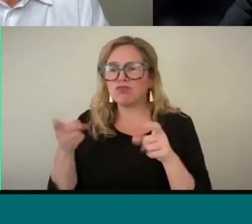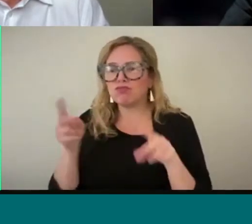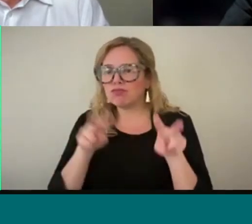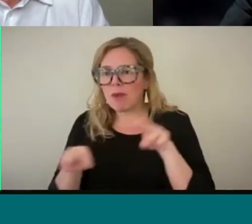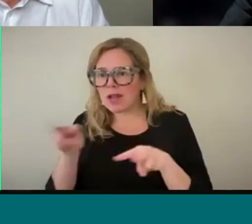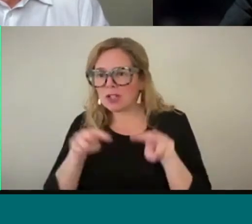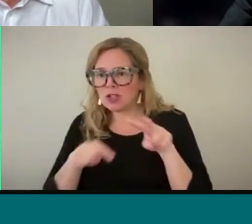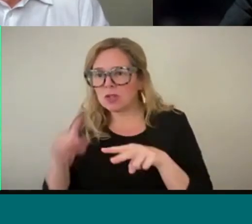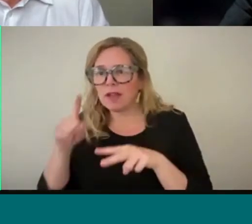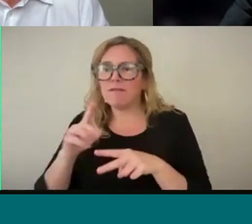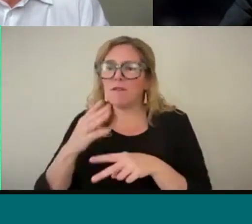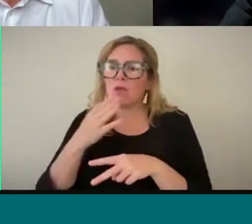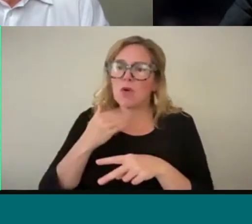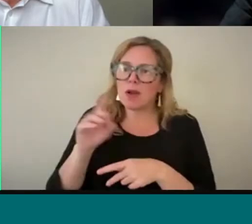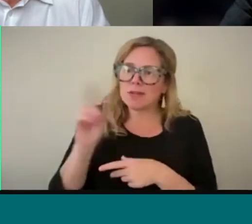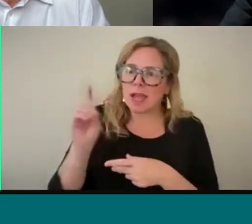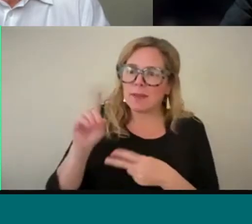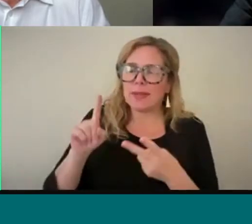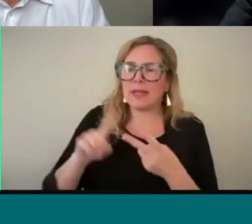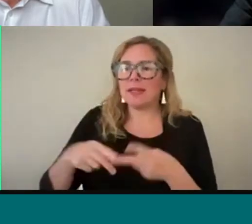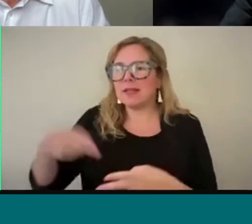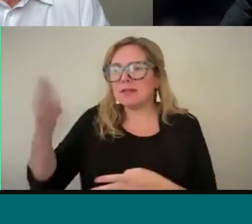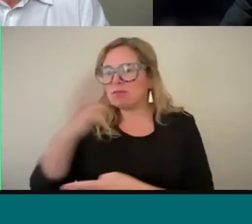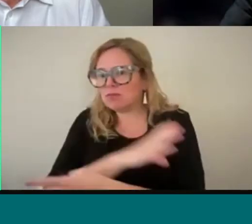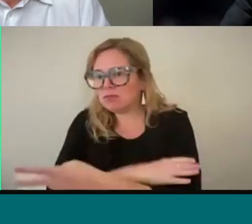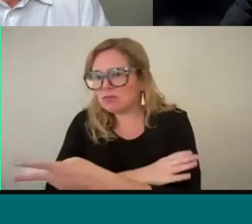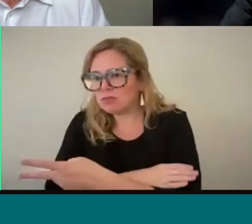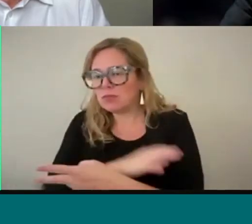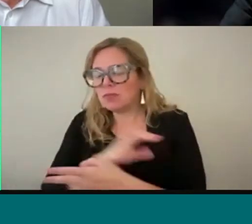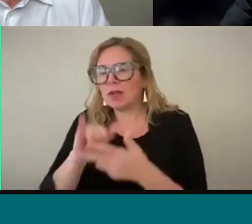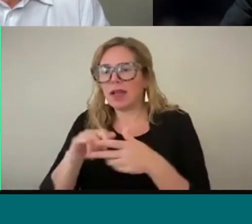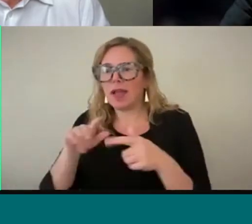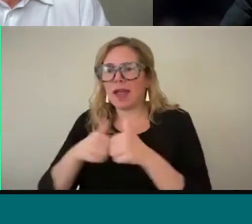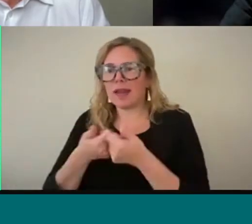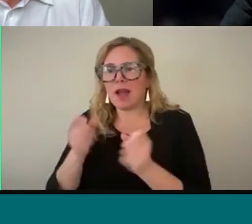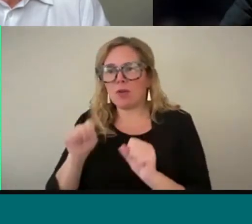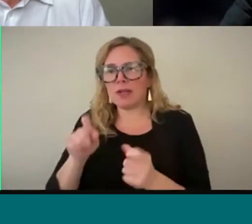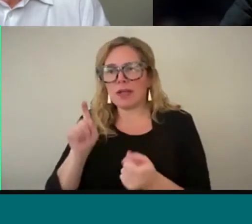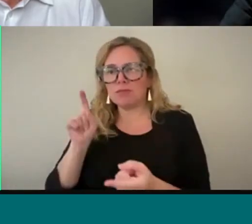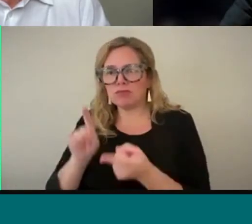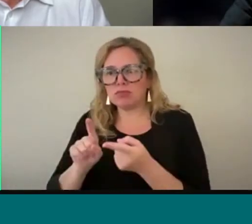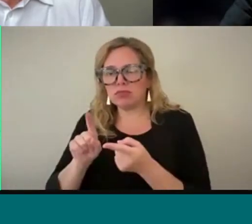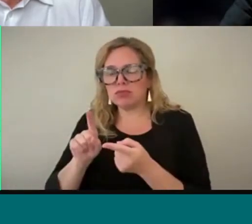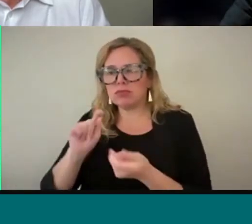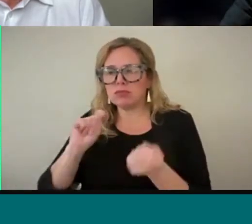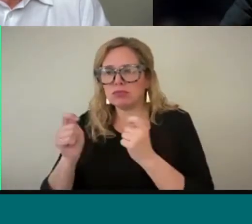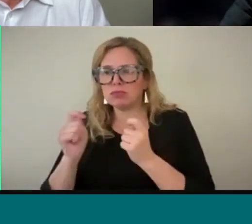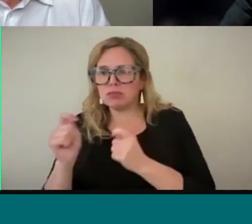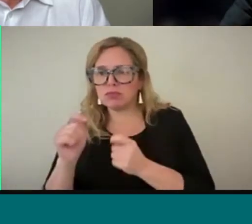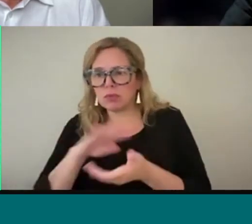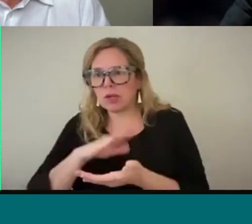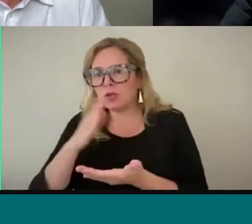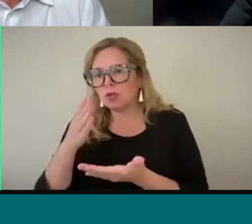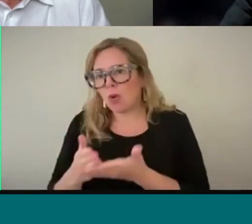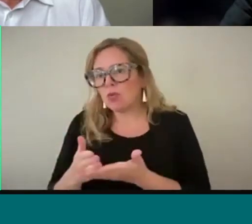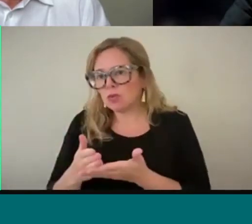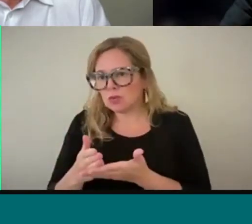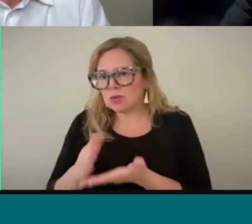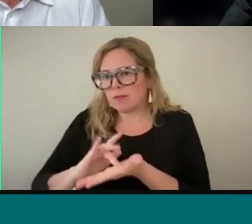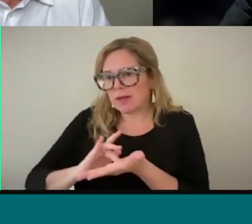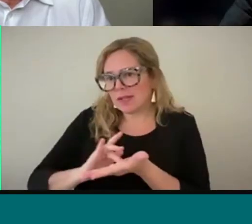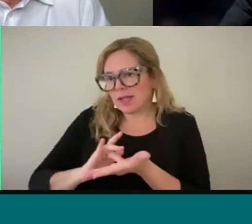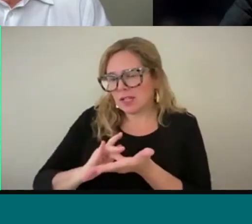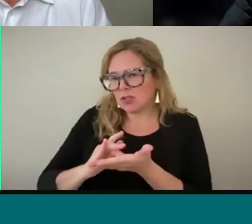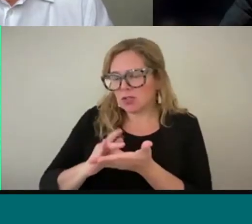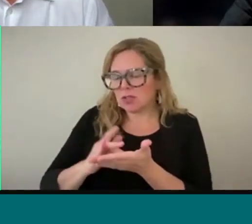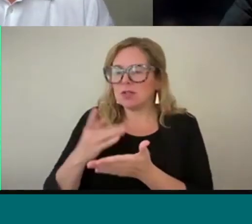provide care and titrate the dose between visits. So, yeah, definitely inspired, excited to be here.